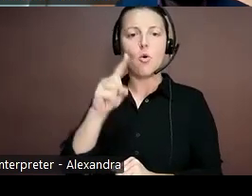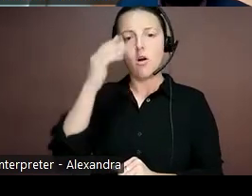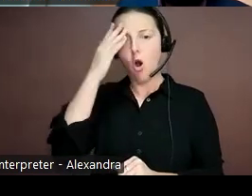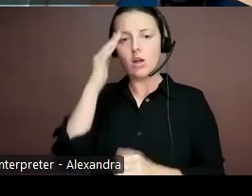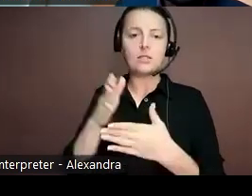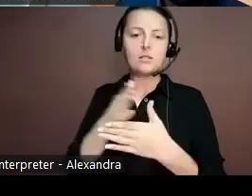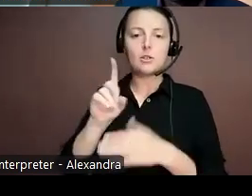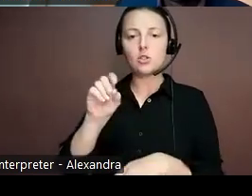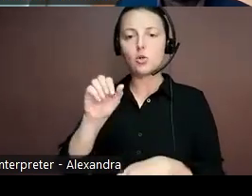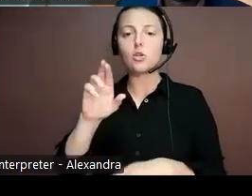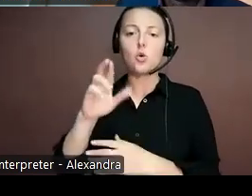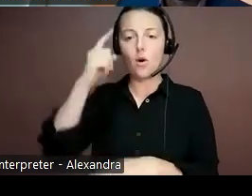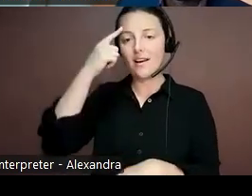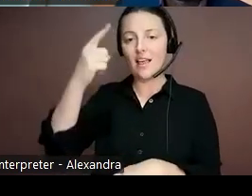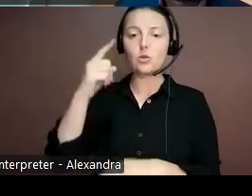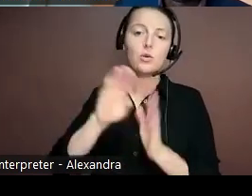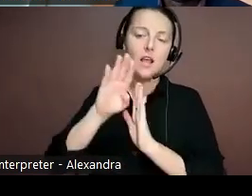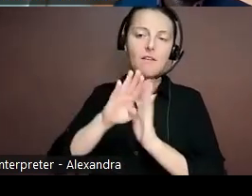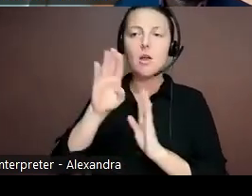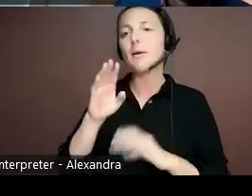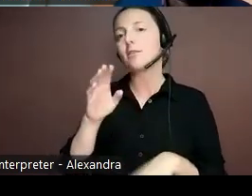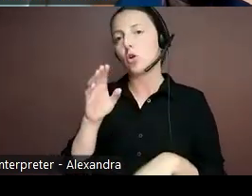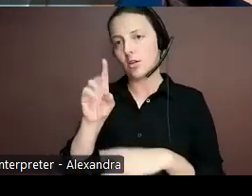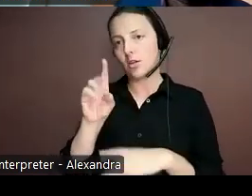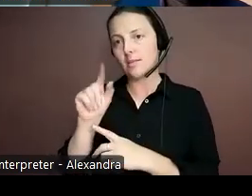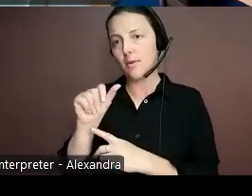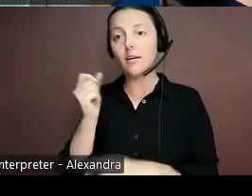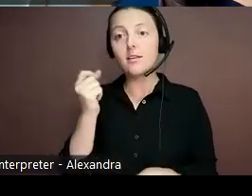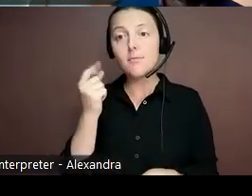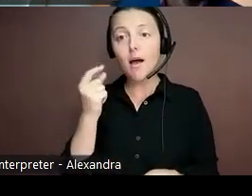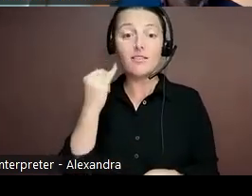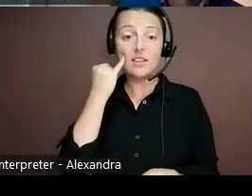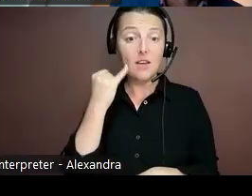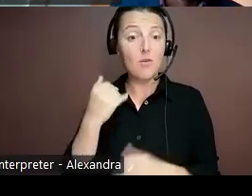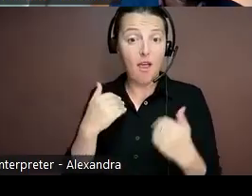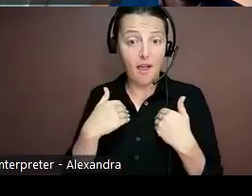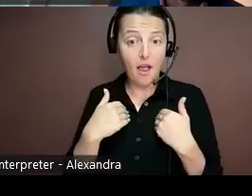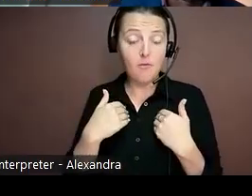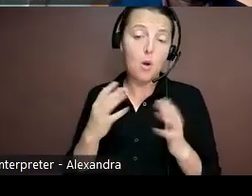do um you know like well part of our rationale was that it would have been logistically challenging